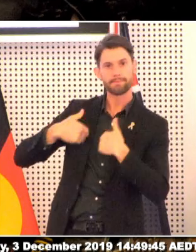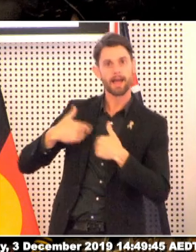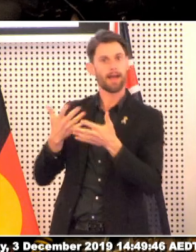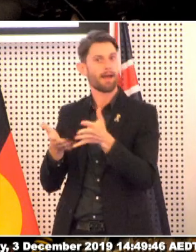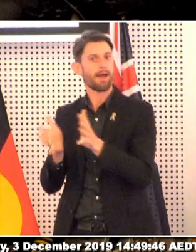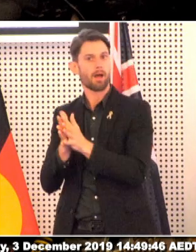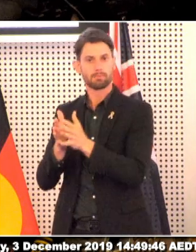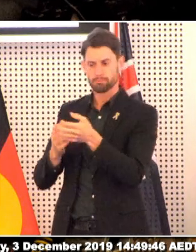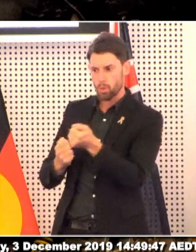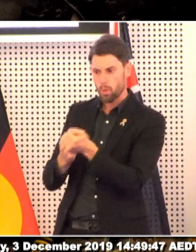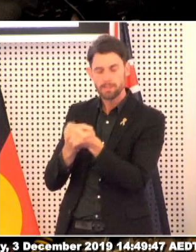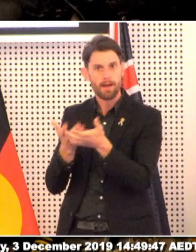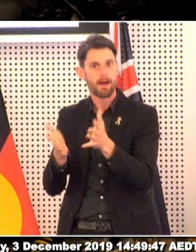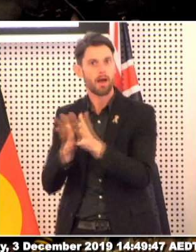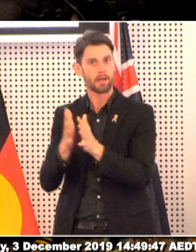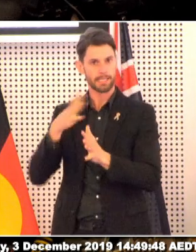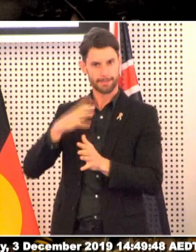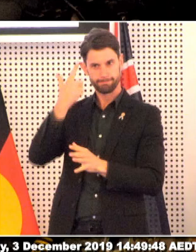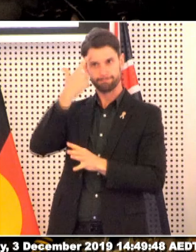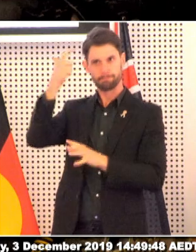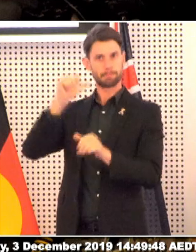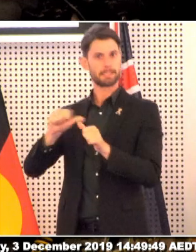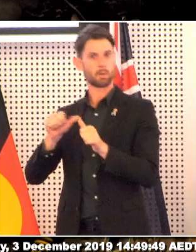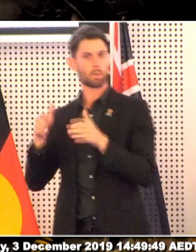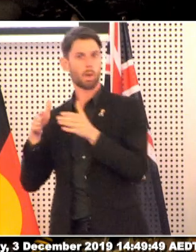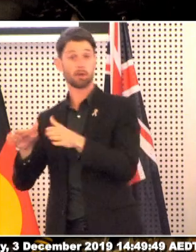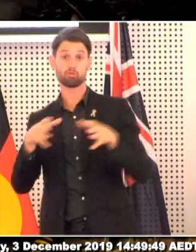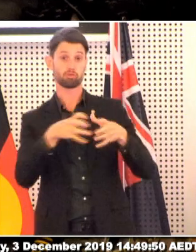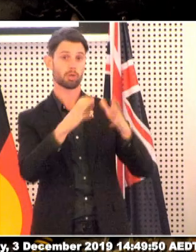And this morning the Royal Commission has heard evidence about the move to